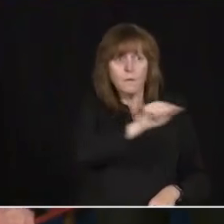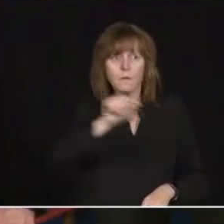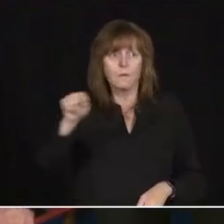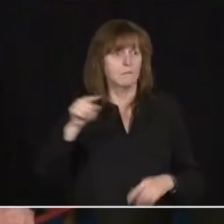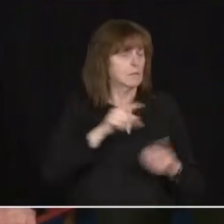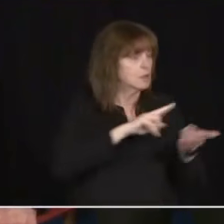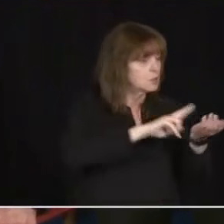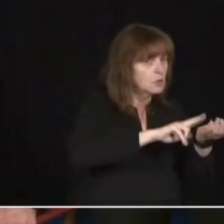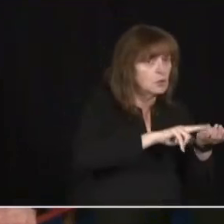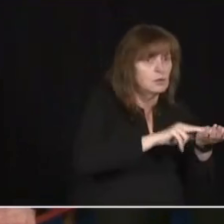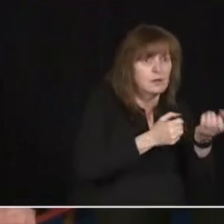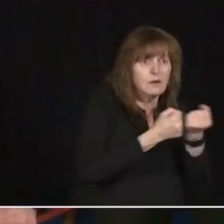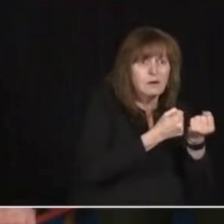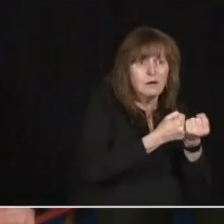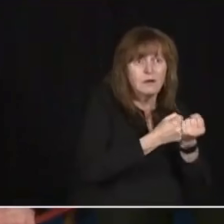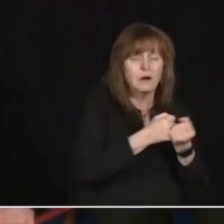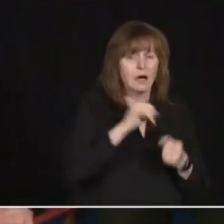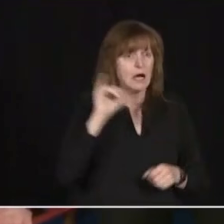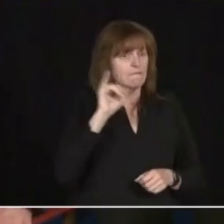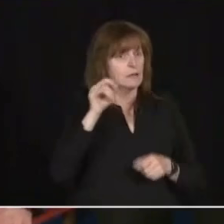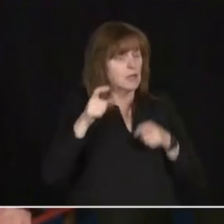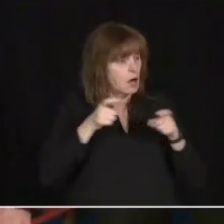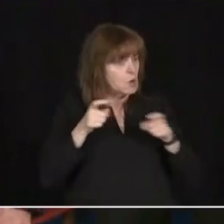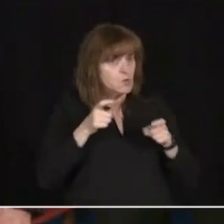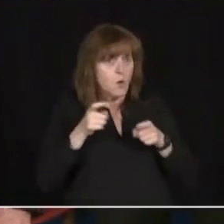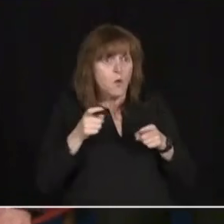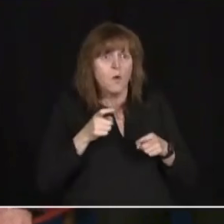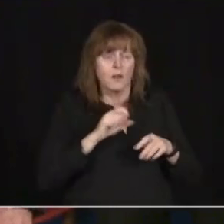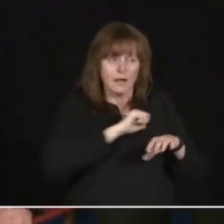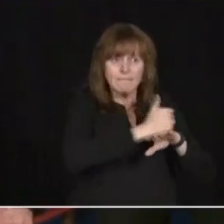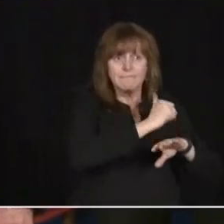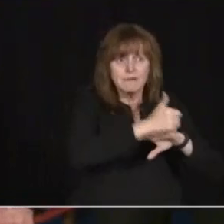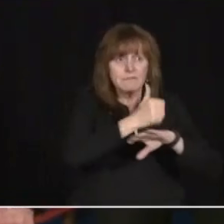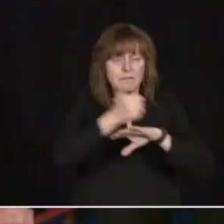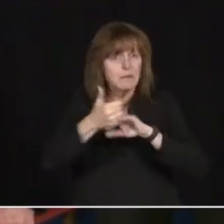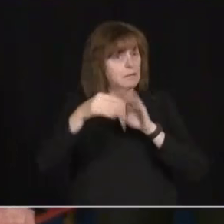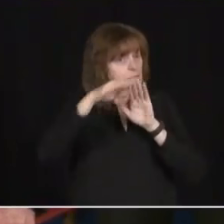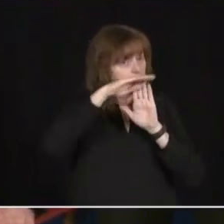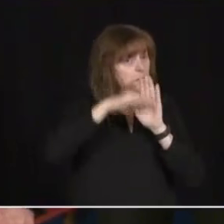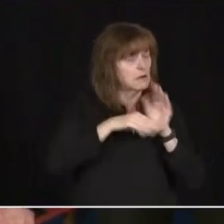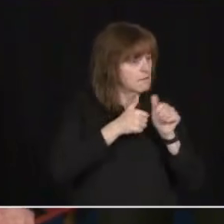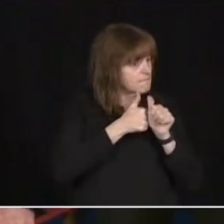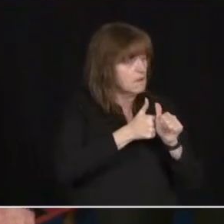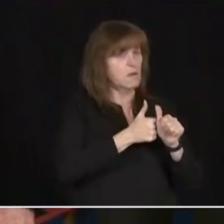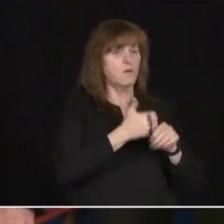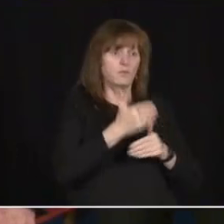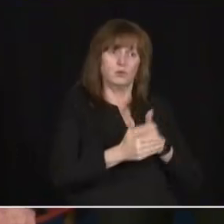forces. They have come in to five long-term care homes to provide nursing and infection control